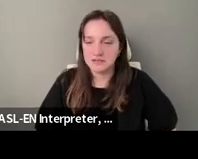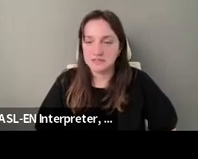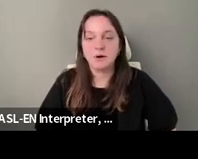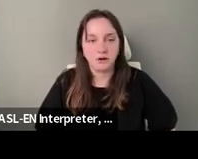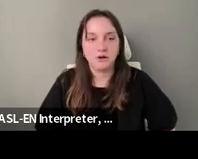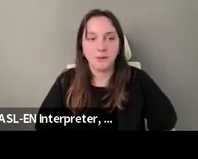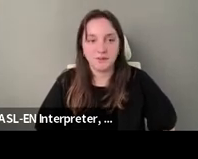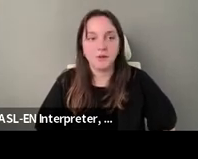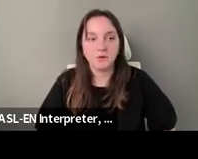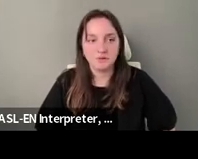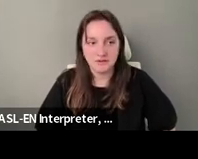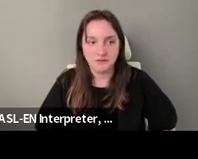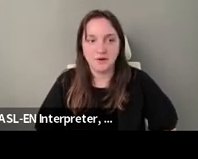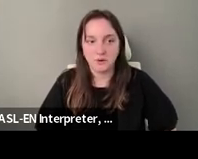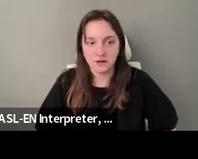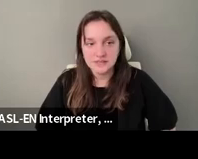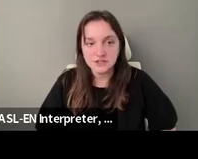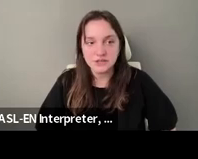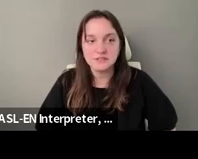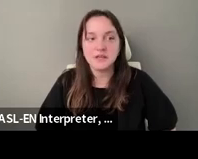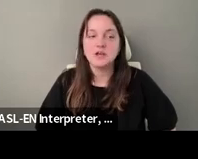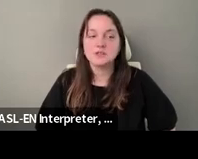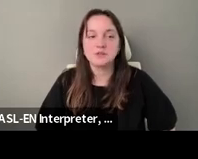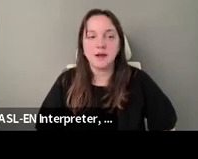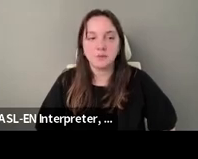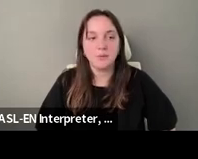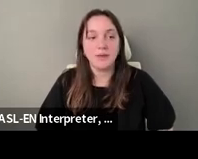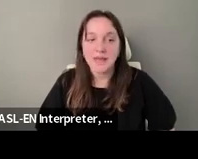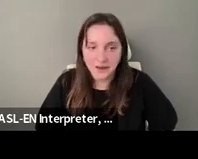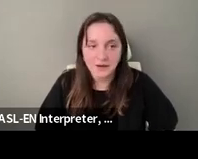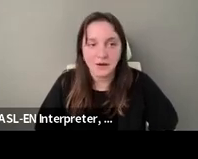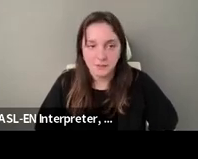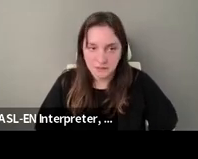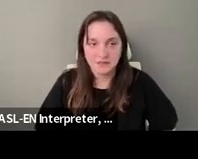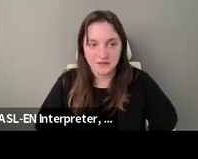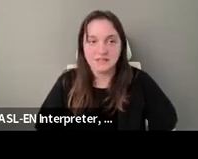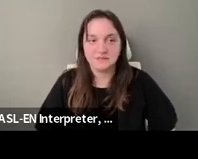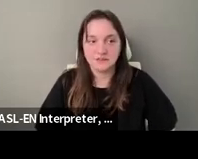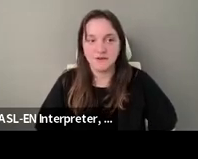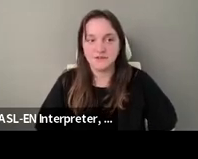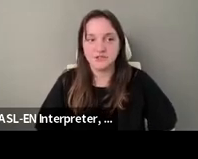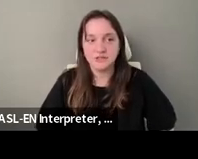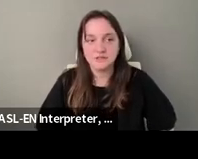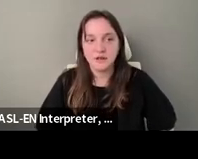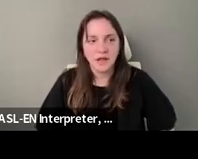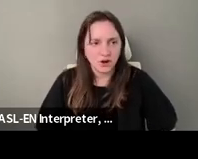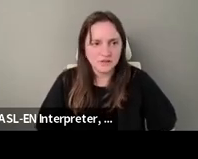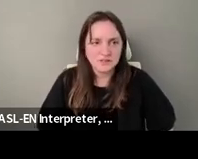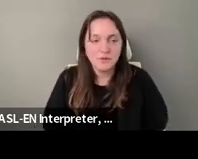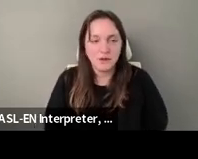implies partnering with local deaf-led organizations so that way we can meet the needs of deaf refugees and also ensure that we're providing appropriate